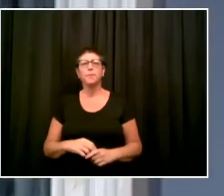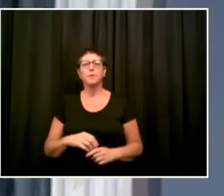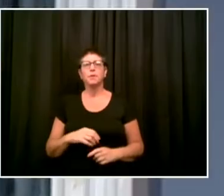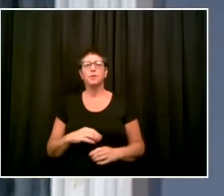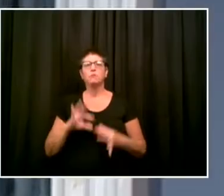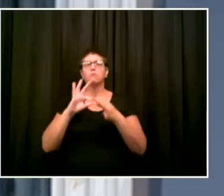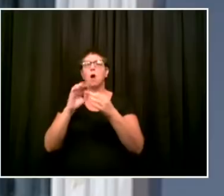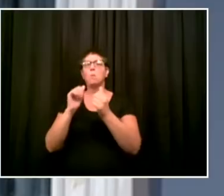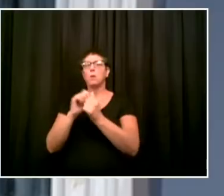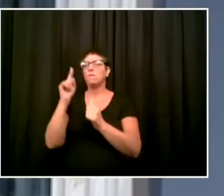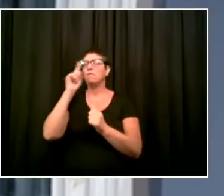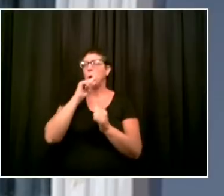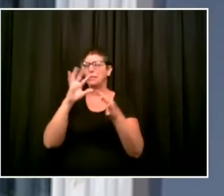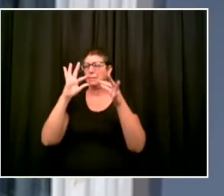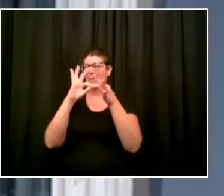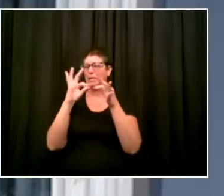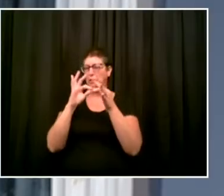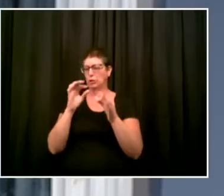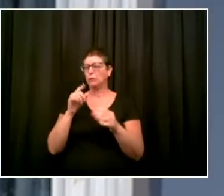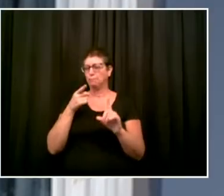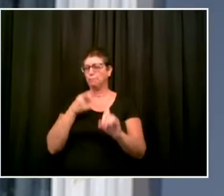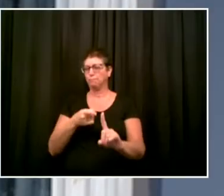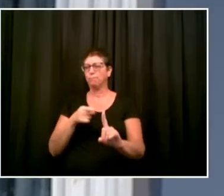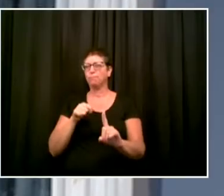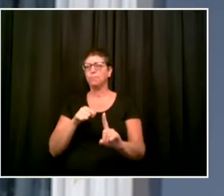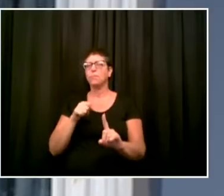NEGATIVE OUTCOMES. IN MANY CASES IT LEADS TO PEOPLE UNDERSTANDING AND ACTING BETTER.